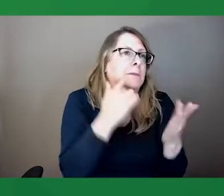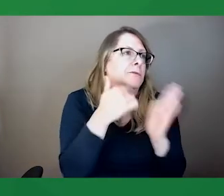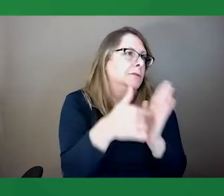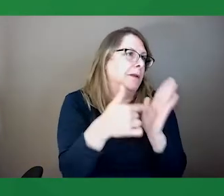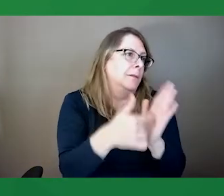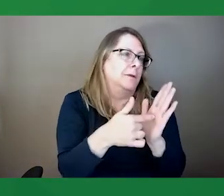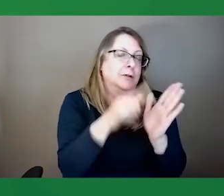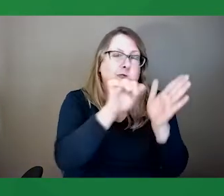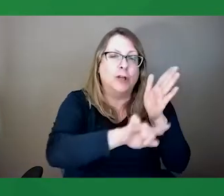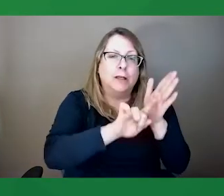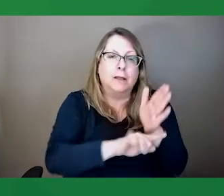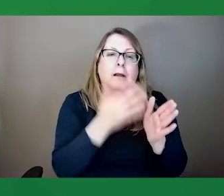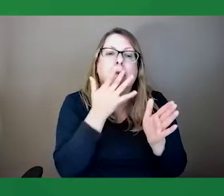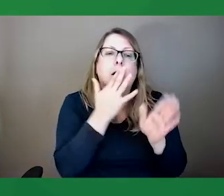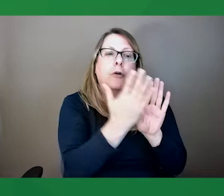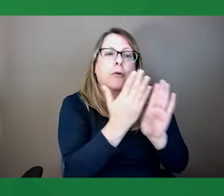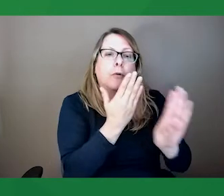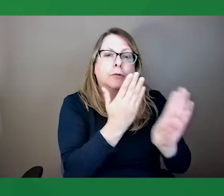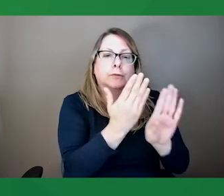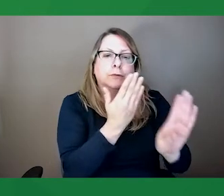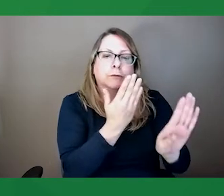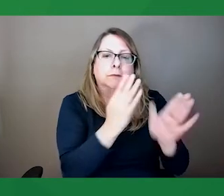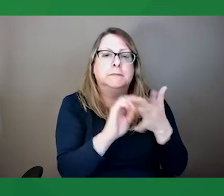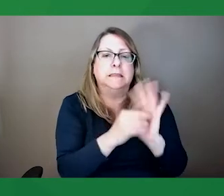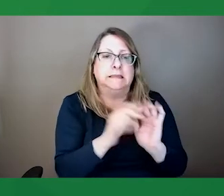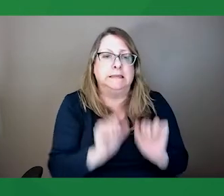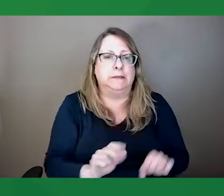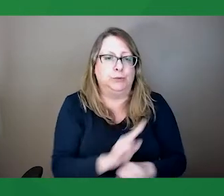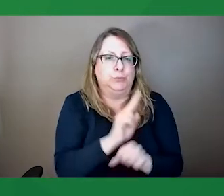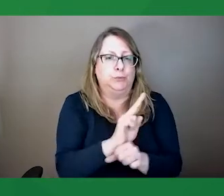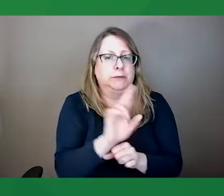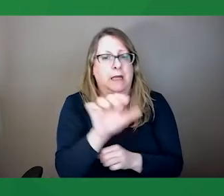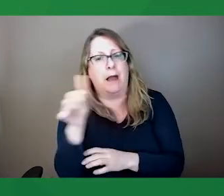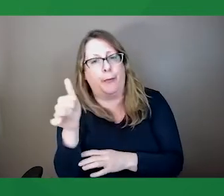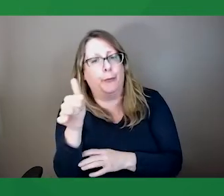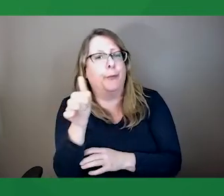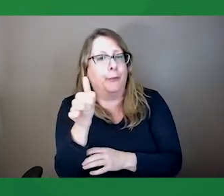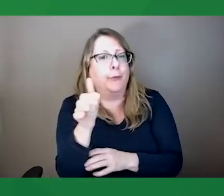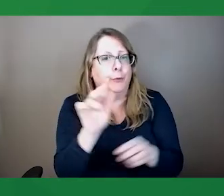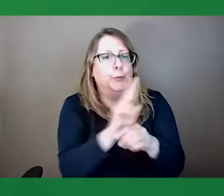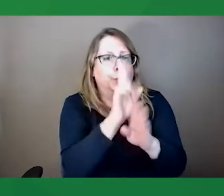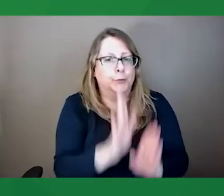But those are going to be your power users. And you have to be careful with that not to confuse who (insignificant),